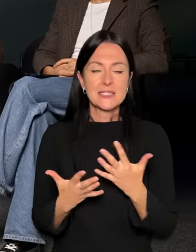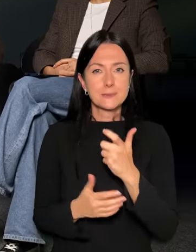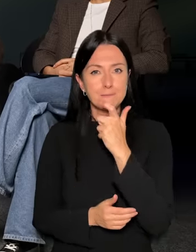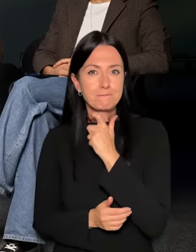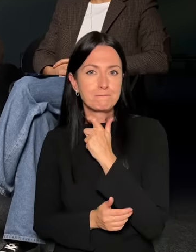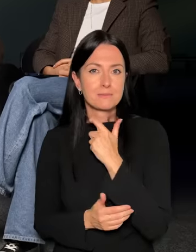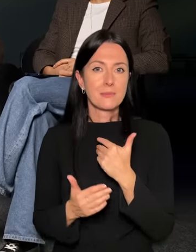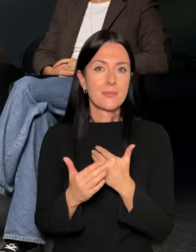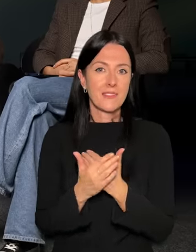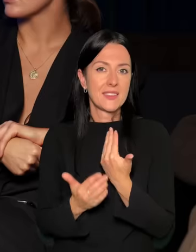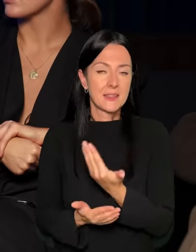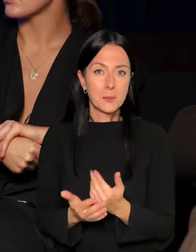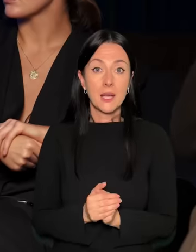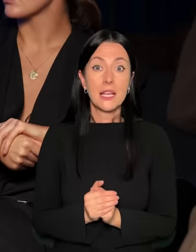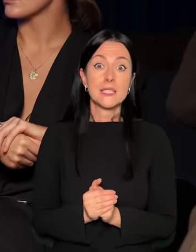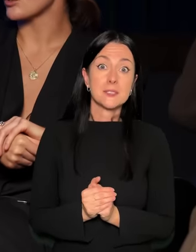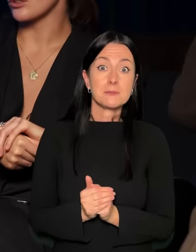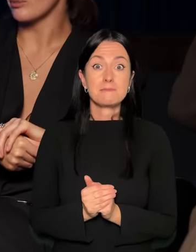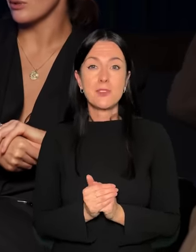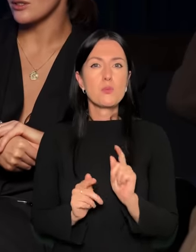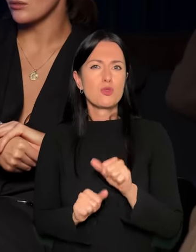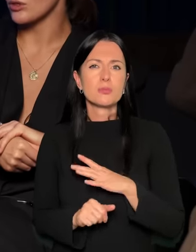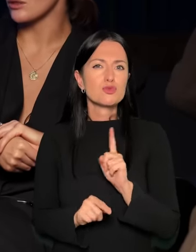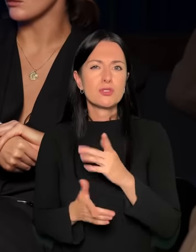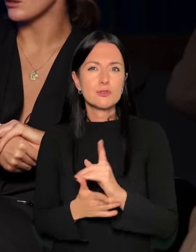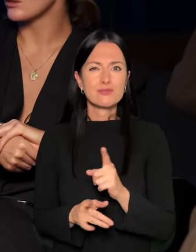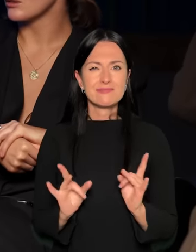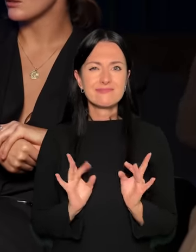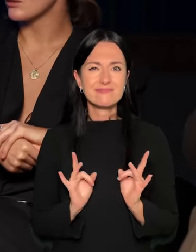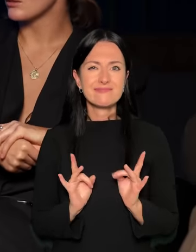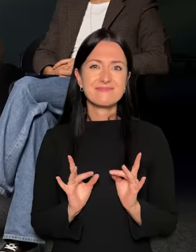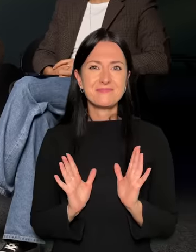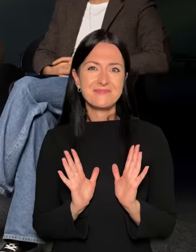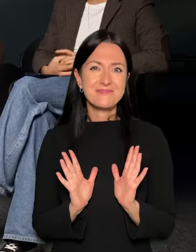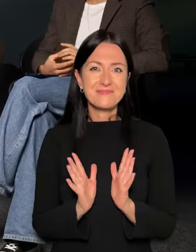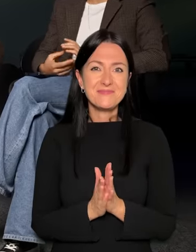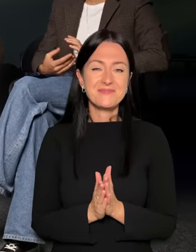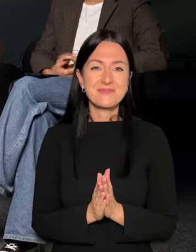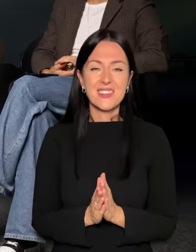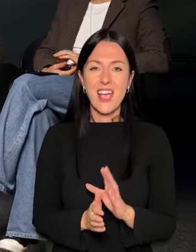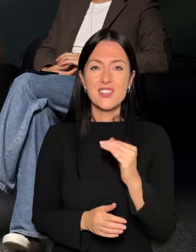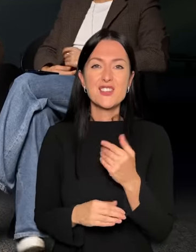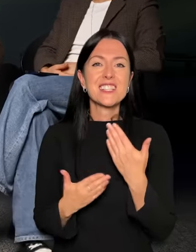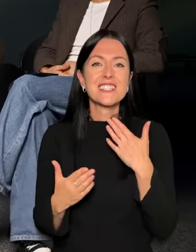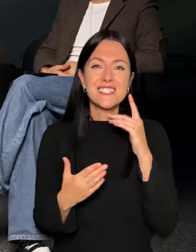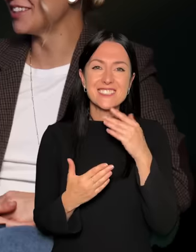Do you have a specific etiquette? What annoys you, perhaps? Knowing how Sasha feels about this,